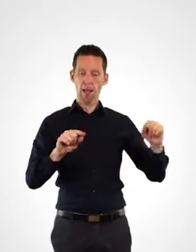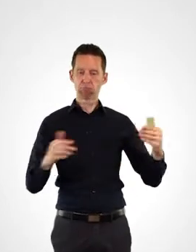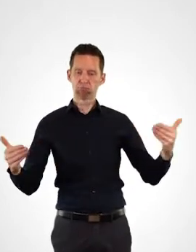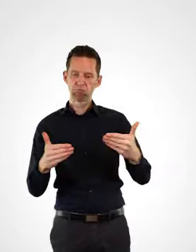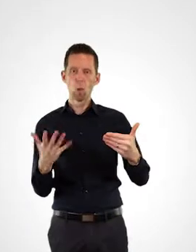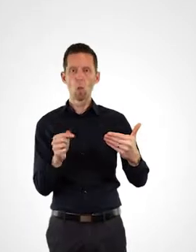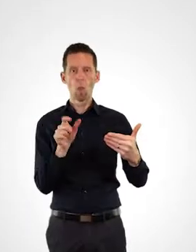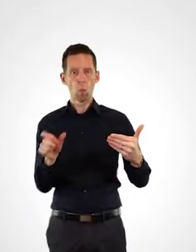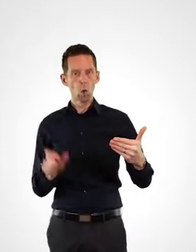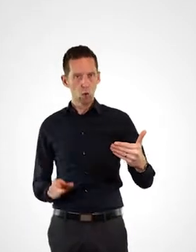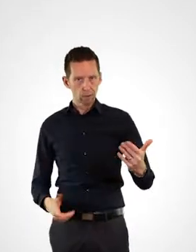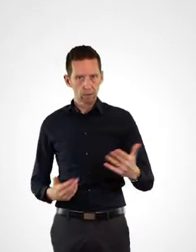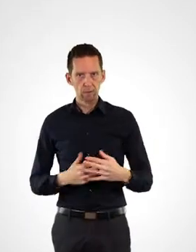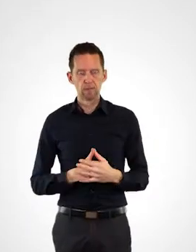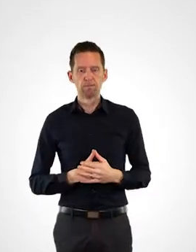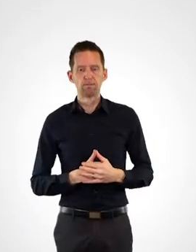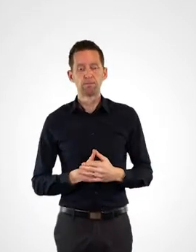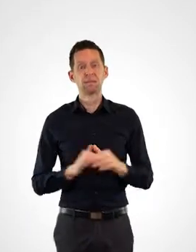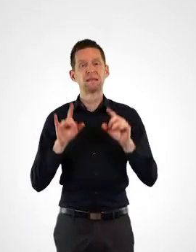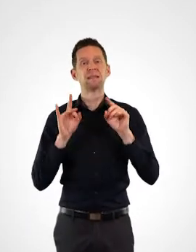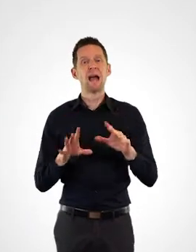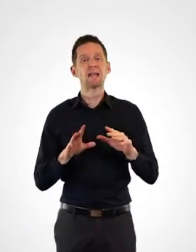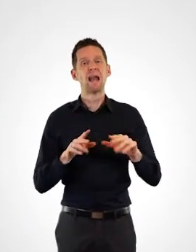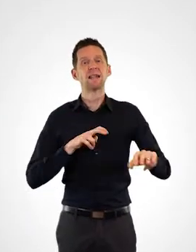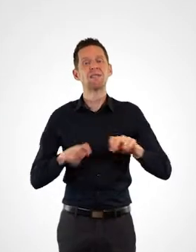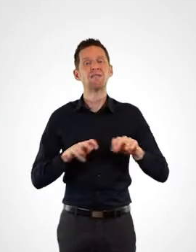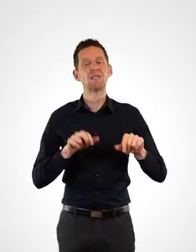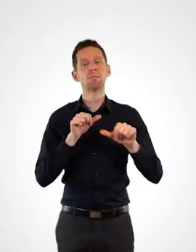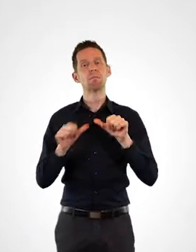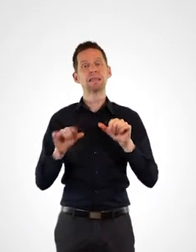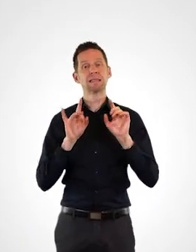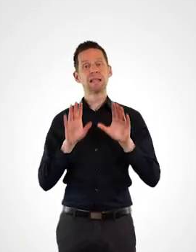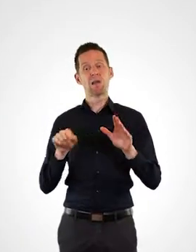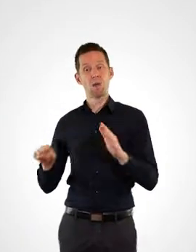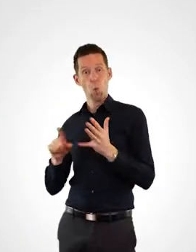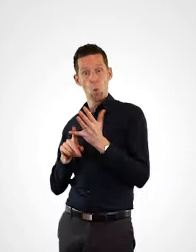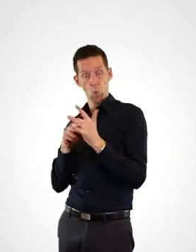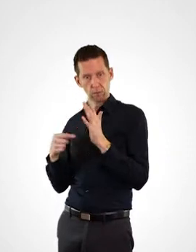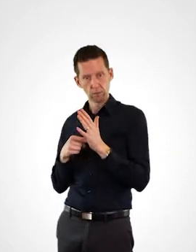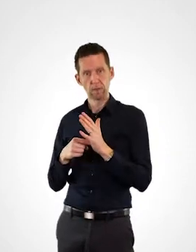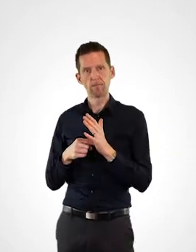make cards that go with the words, start our activity with - start our unit